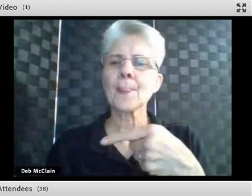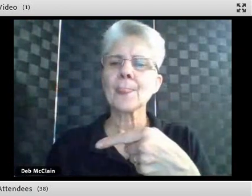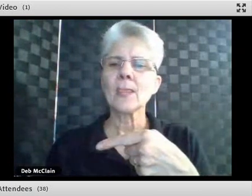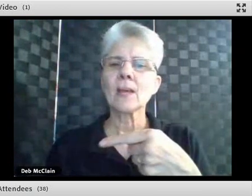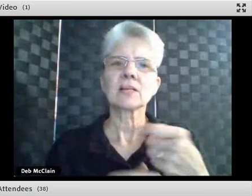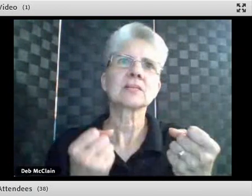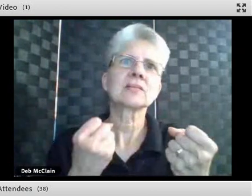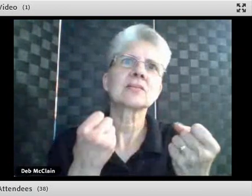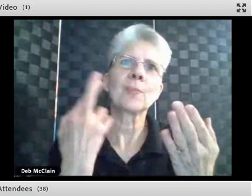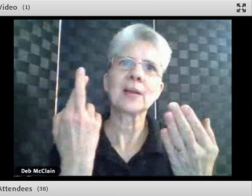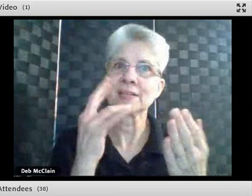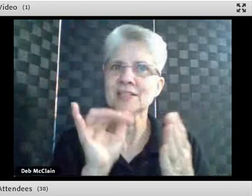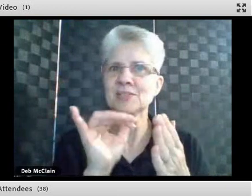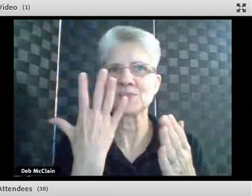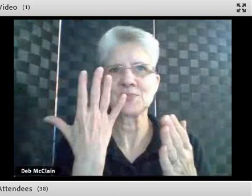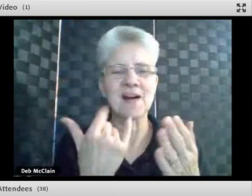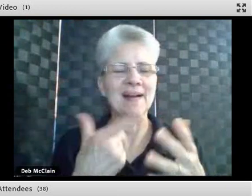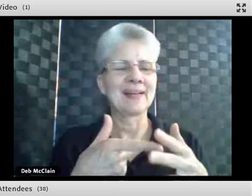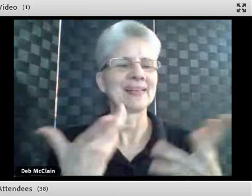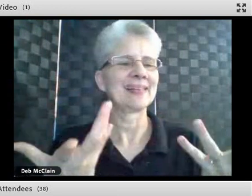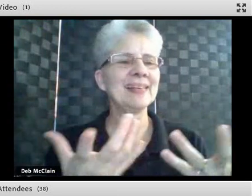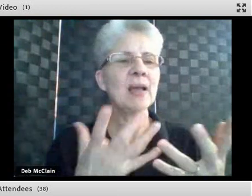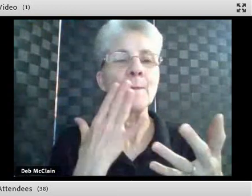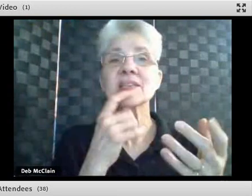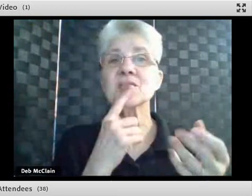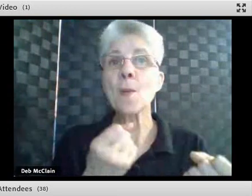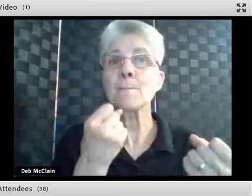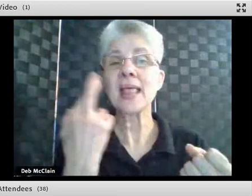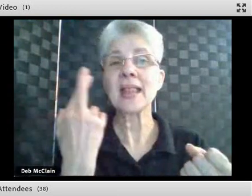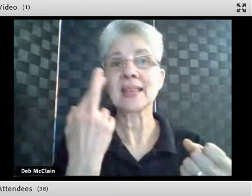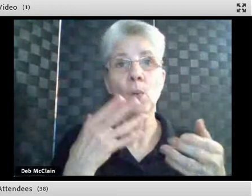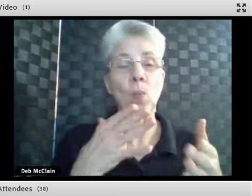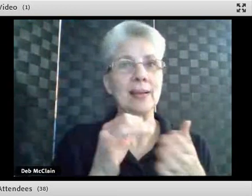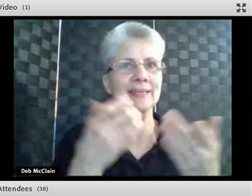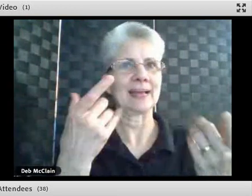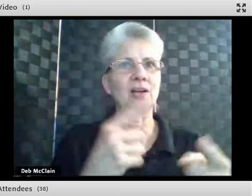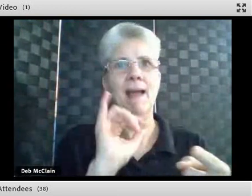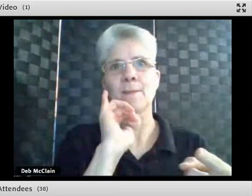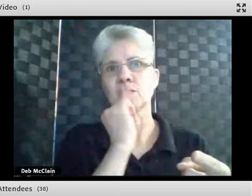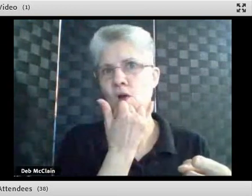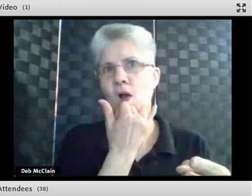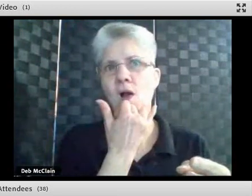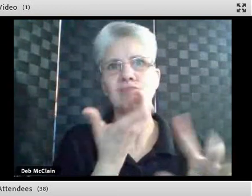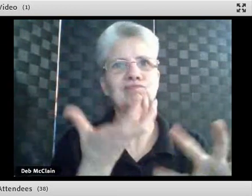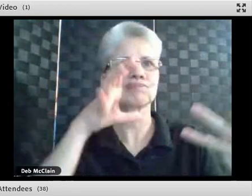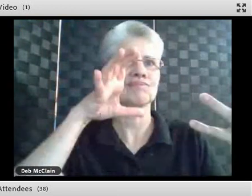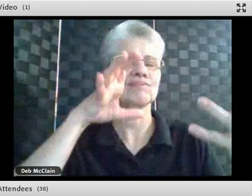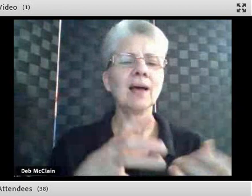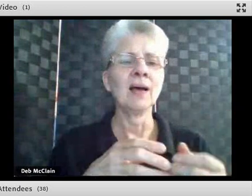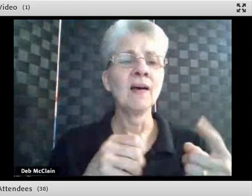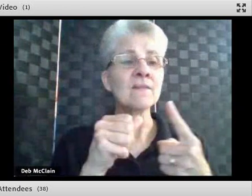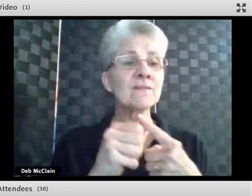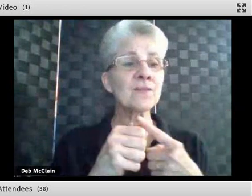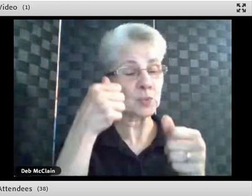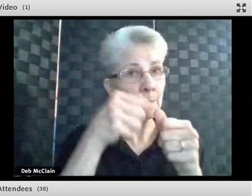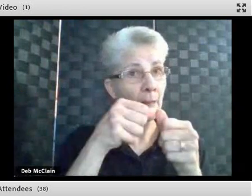There's so many reasons why because there are so many ways that this could go wrong. The first thing to keep in mind